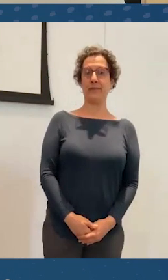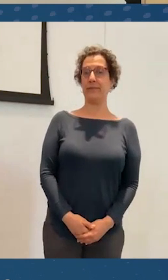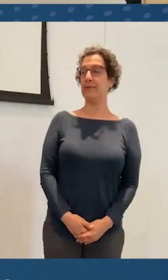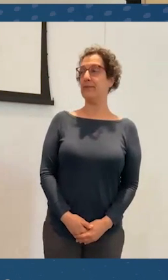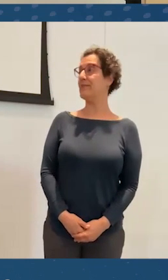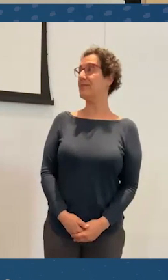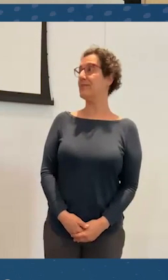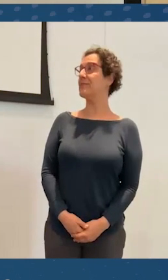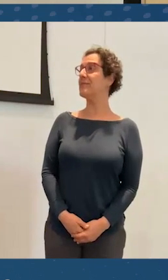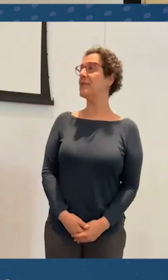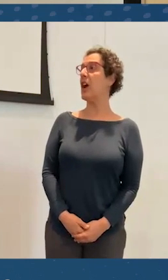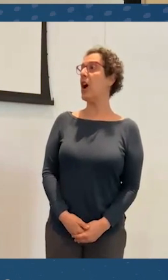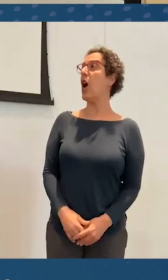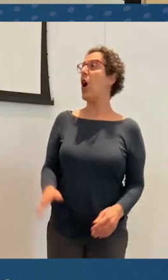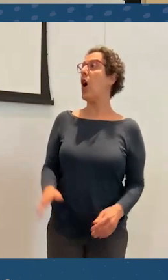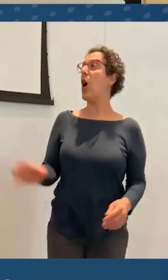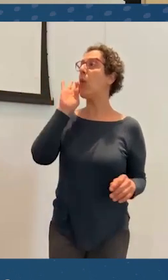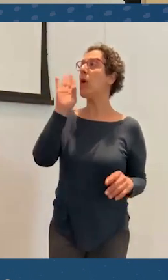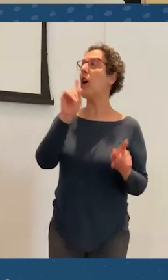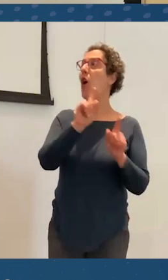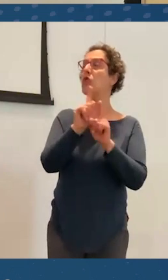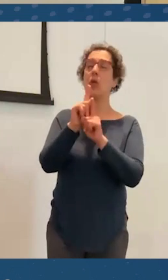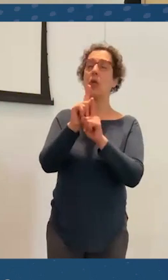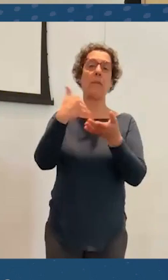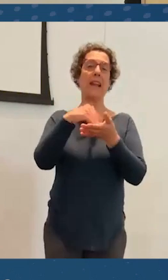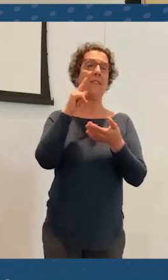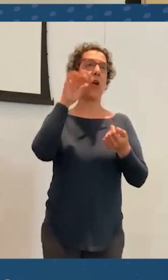Yeah, we'll repeat it for Zoom here.